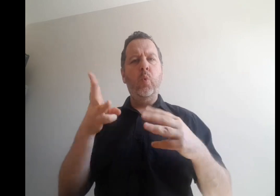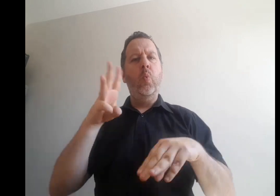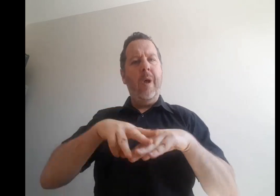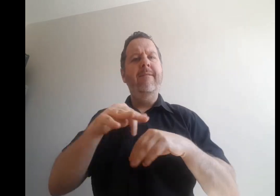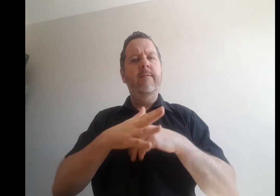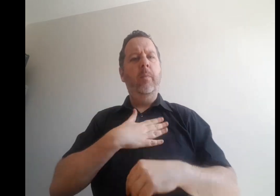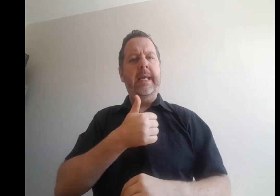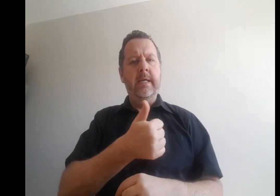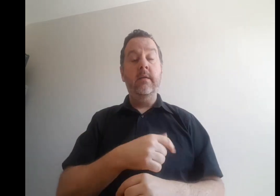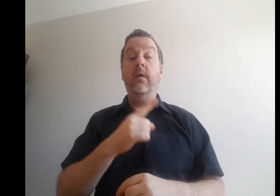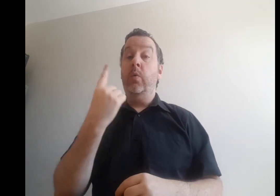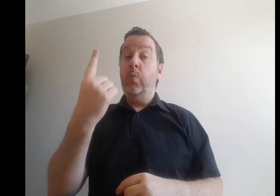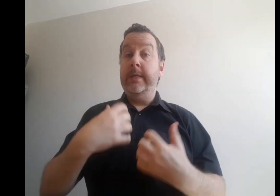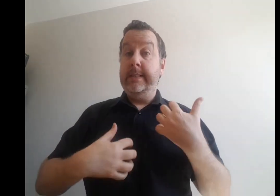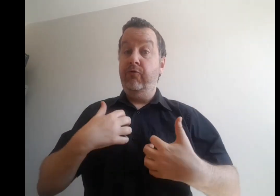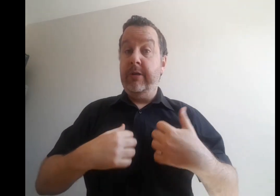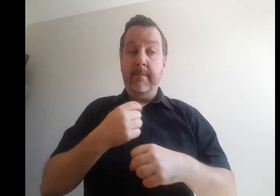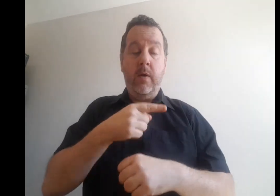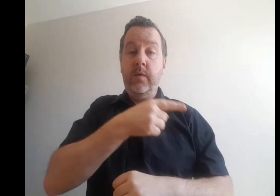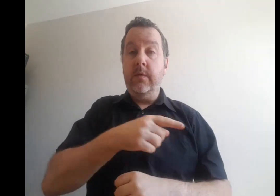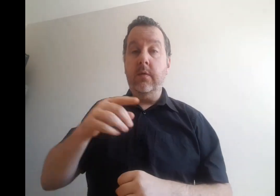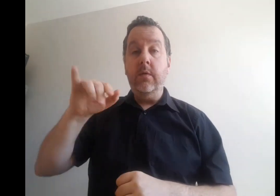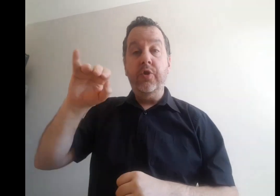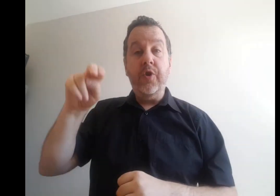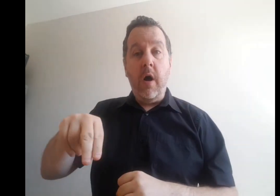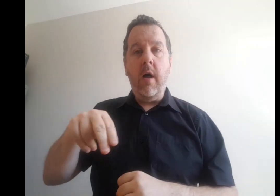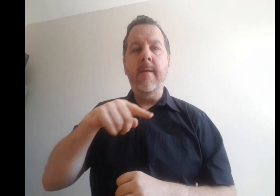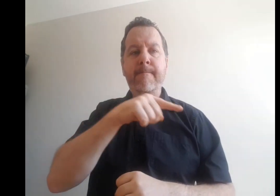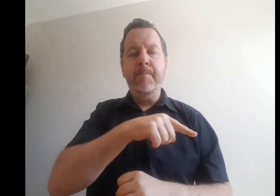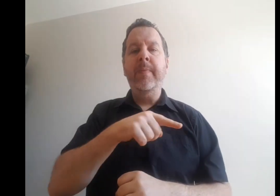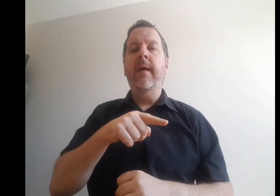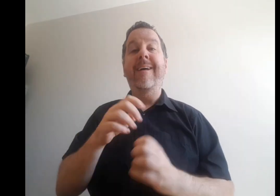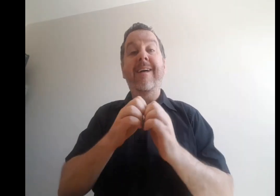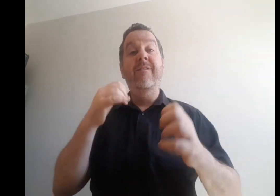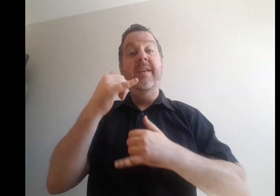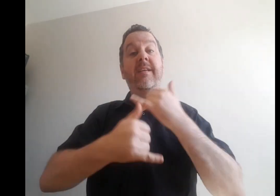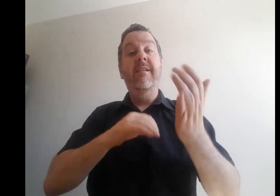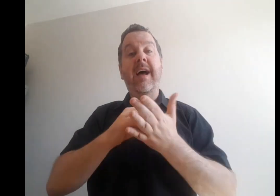One of the most interesting things I found about him is about the yearly retreat